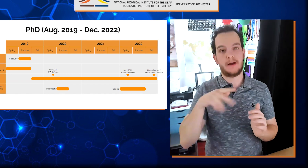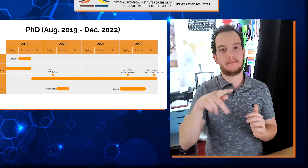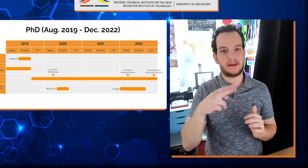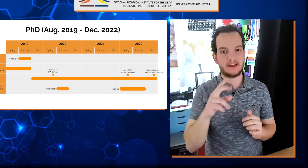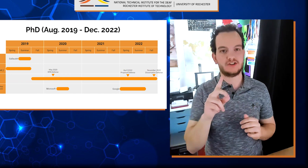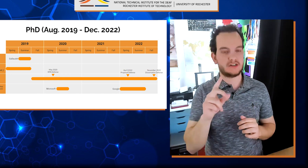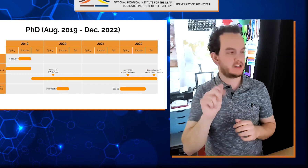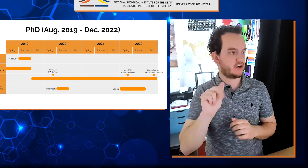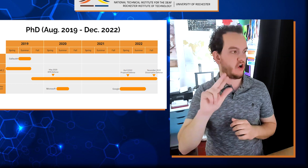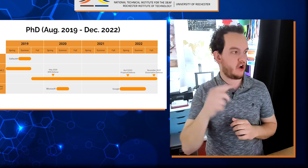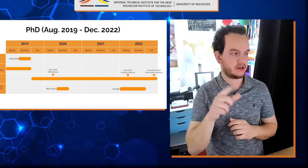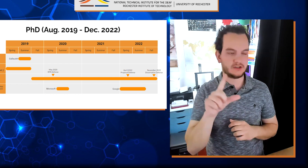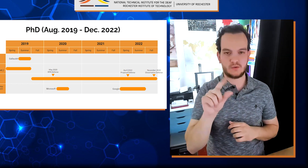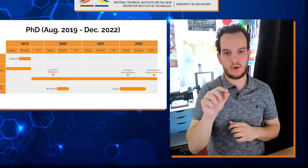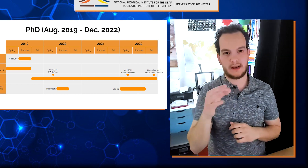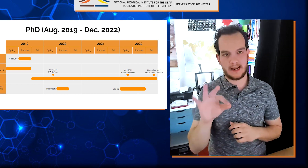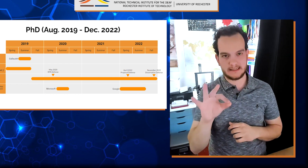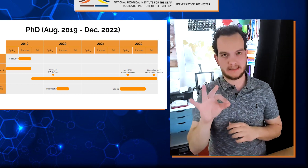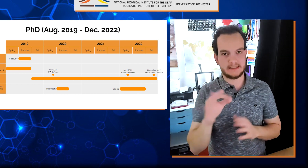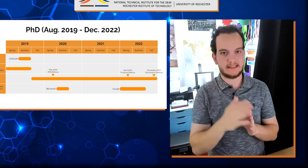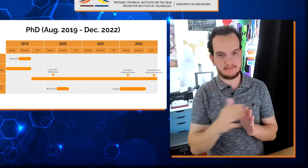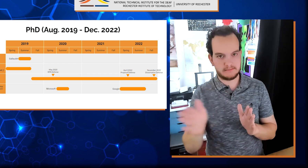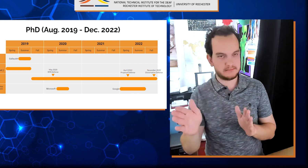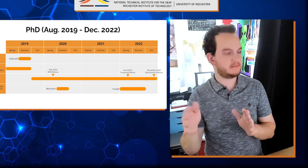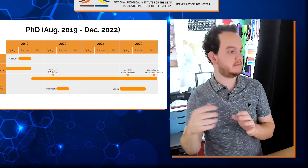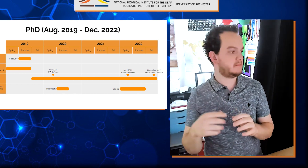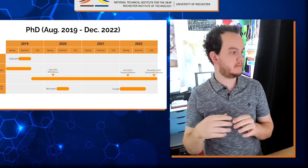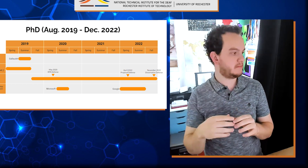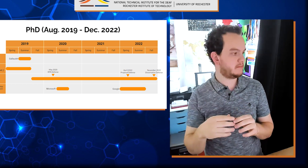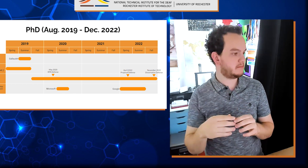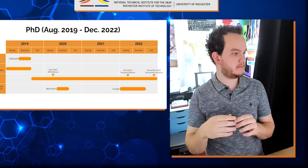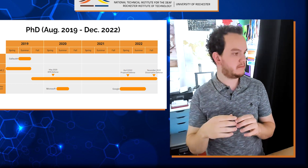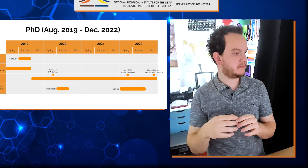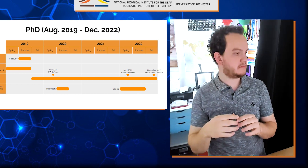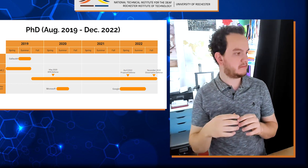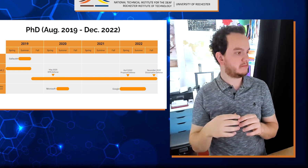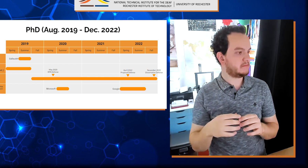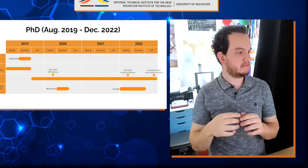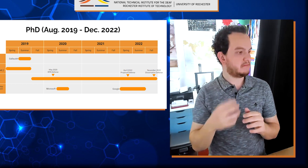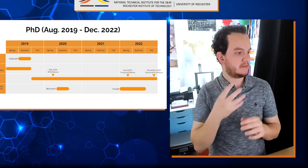I started my Ph.D. program at RIT in August 2019.